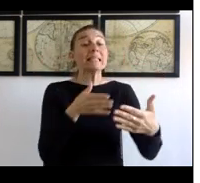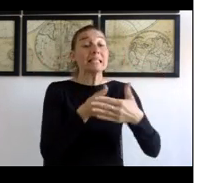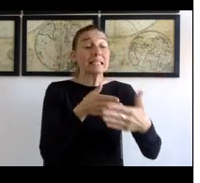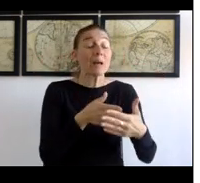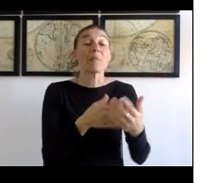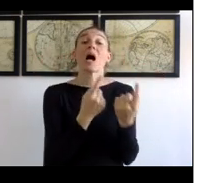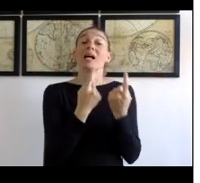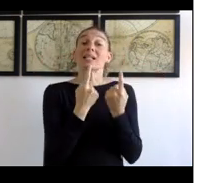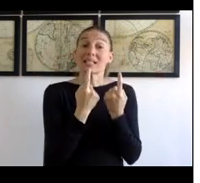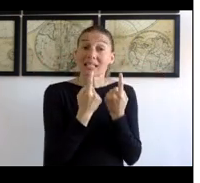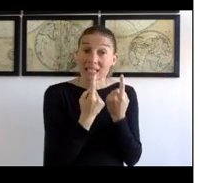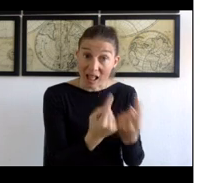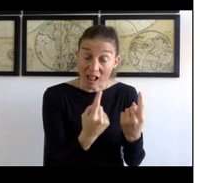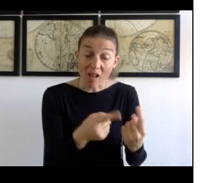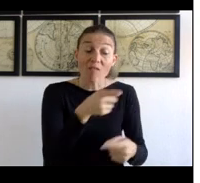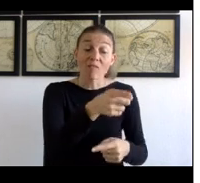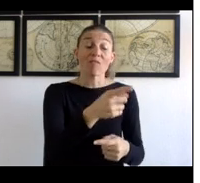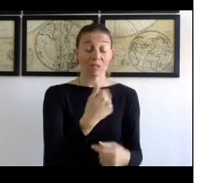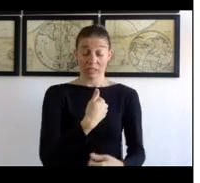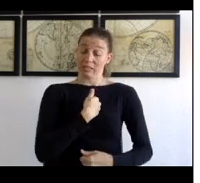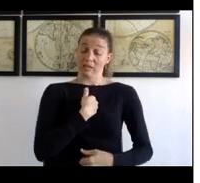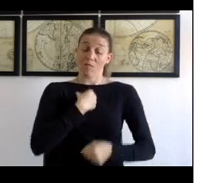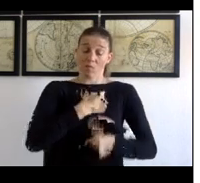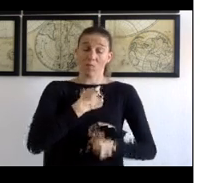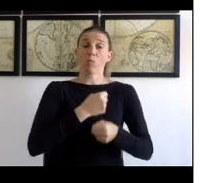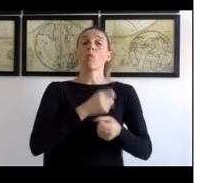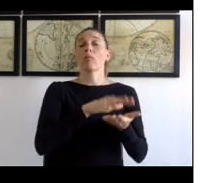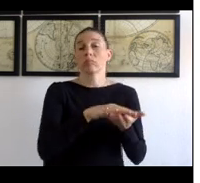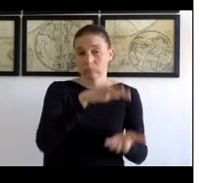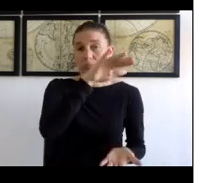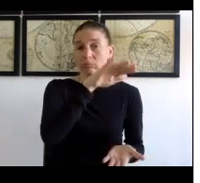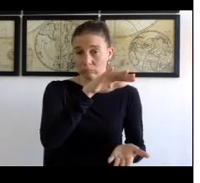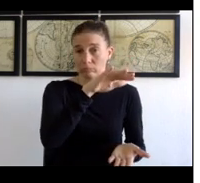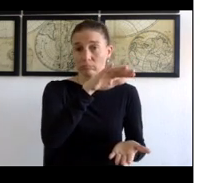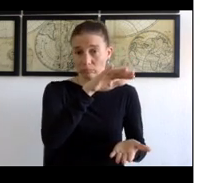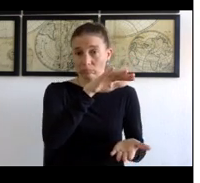own their own business or contributing family workers without social protection.